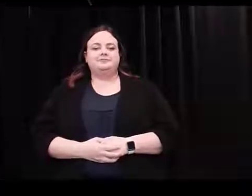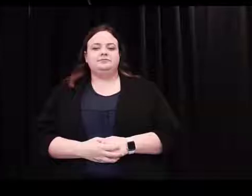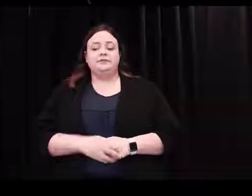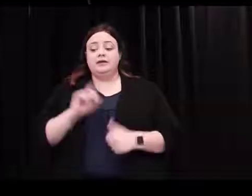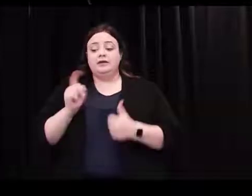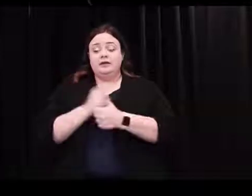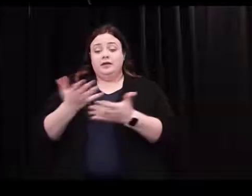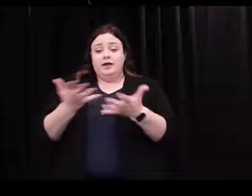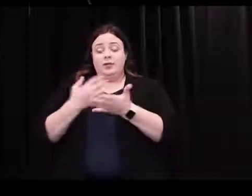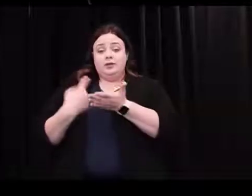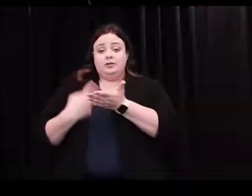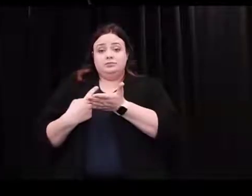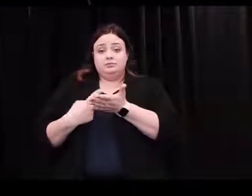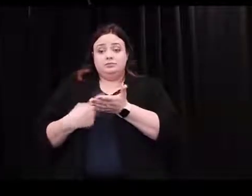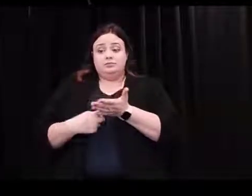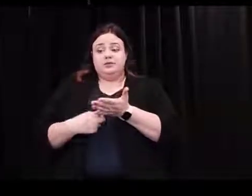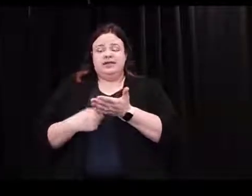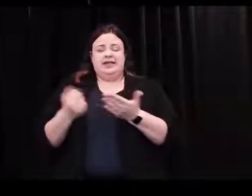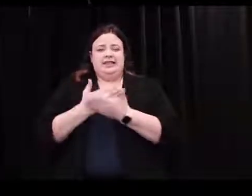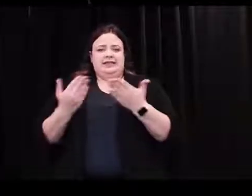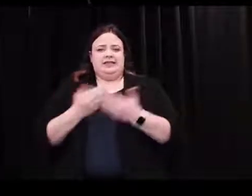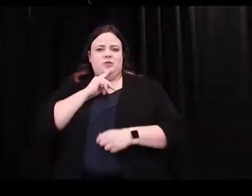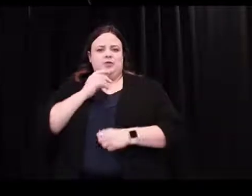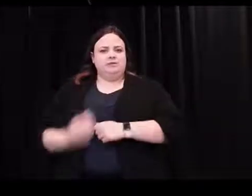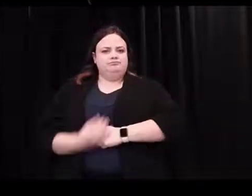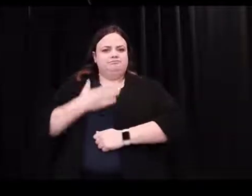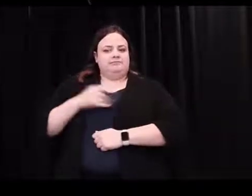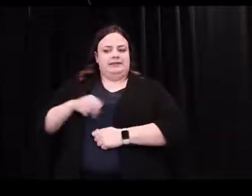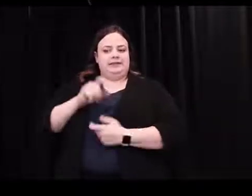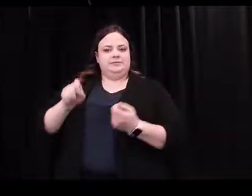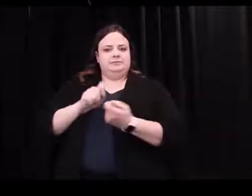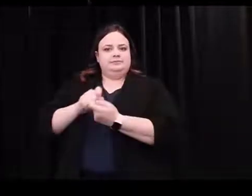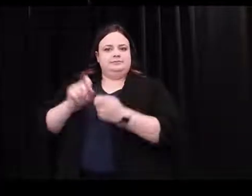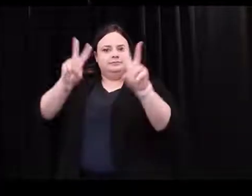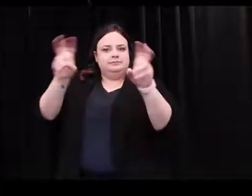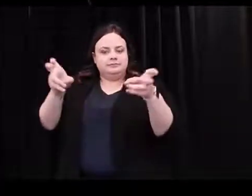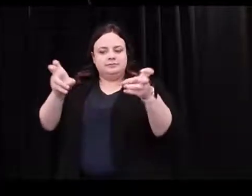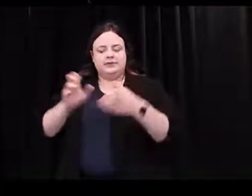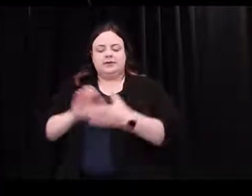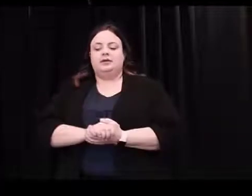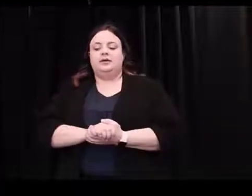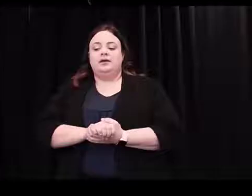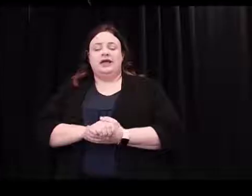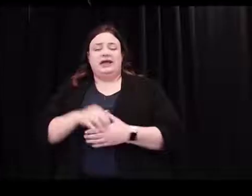the thing that inspired this particular talk is that accessibility is not just